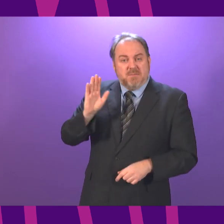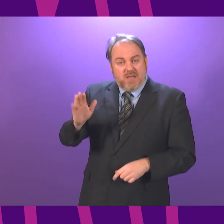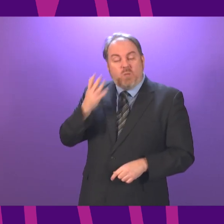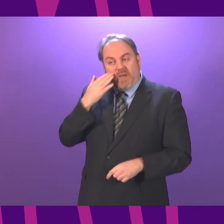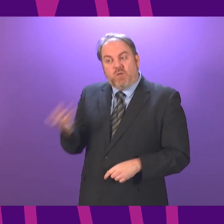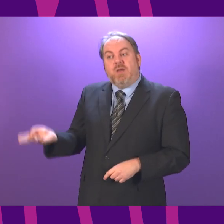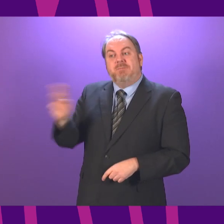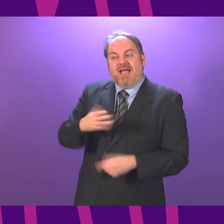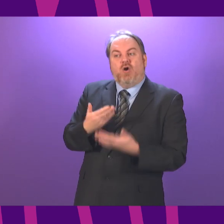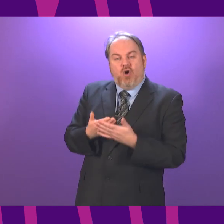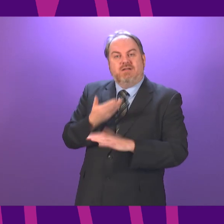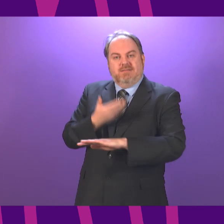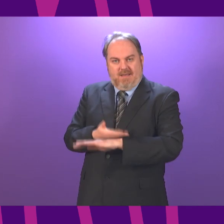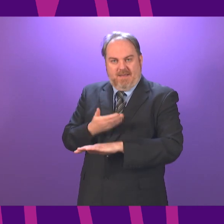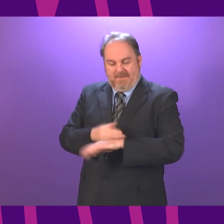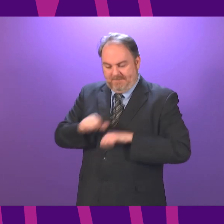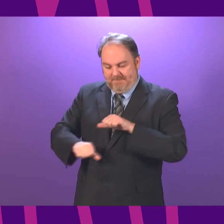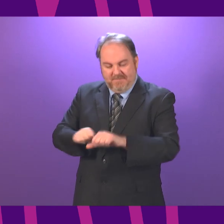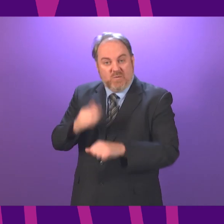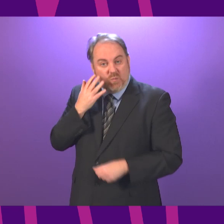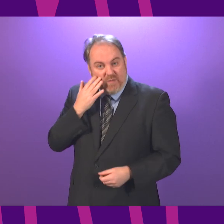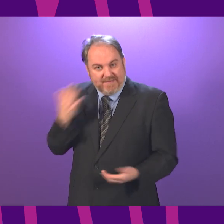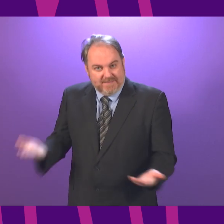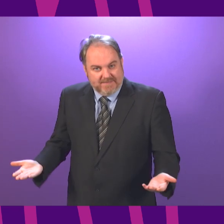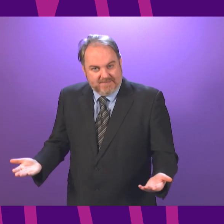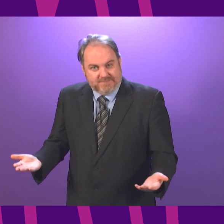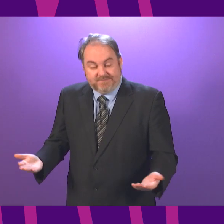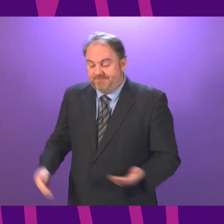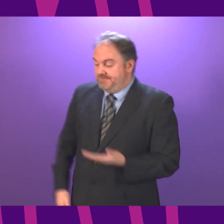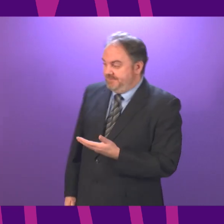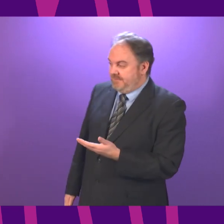The First Minister: If Ruth Davidson, on a programme such as this,